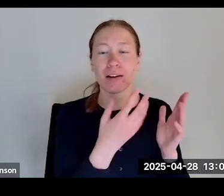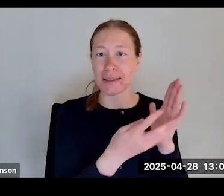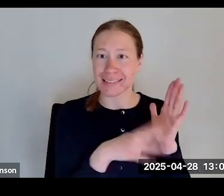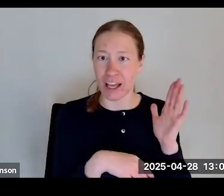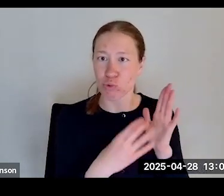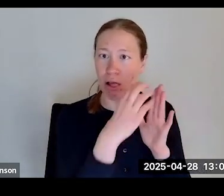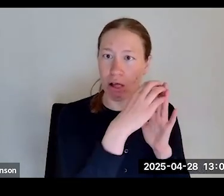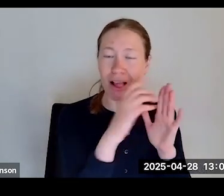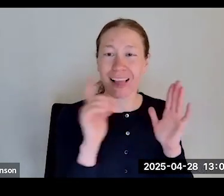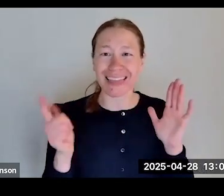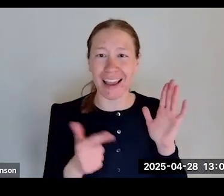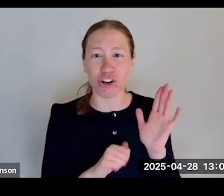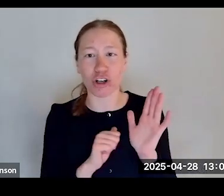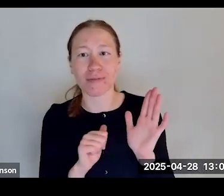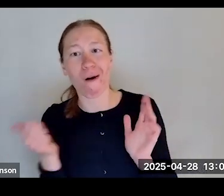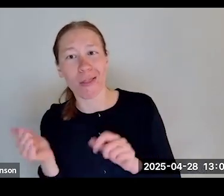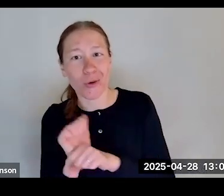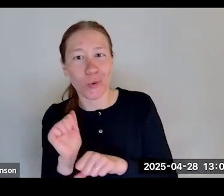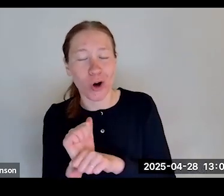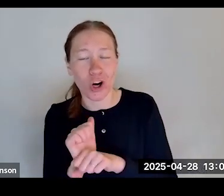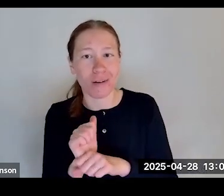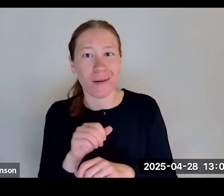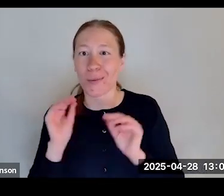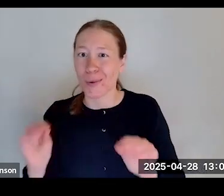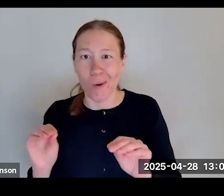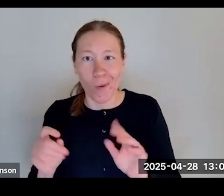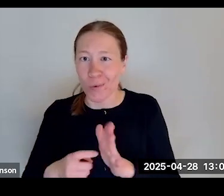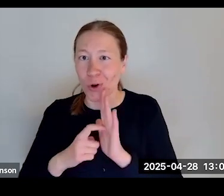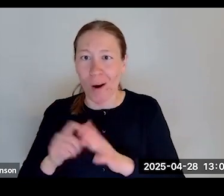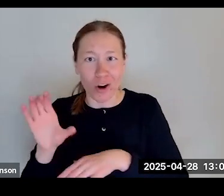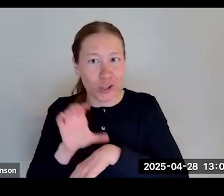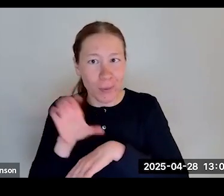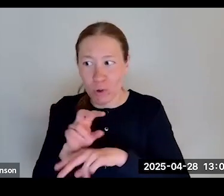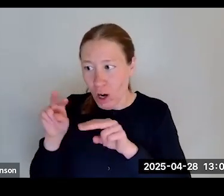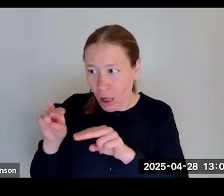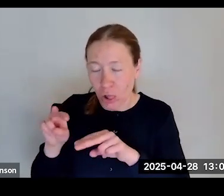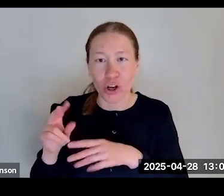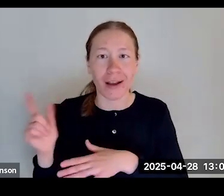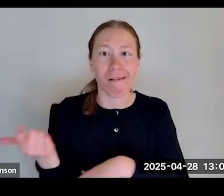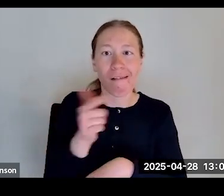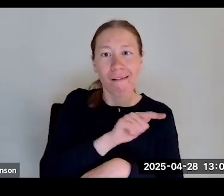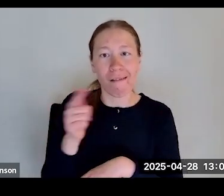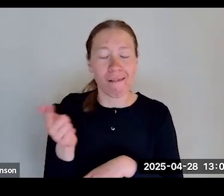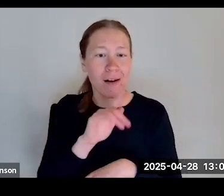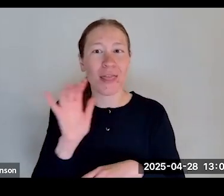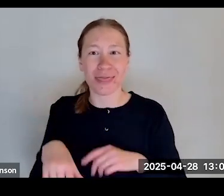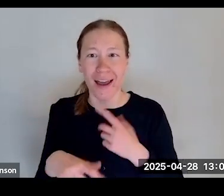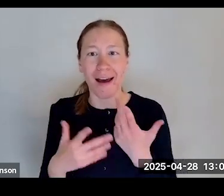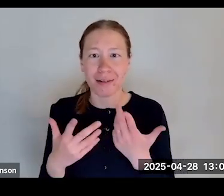to look at the computer. Being able to switch between those on and off so that that screen time isn't extended and cumulative for a period of time.